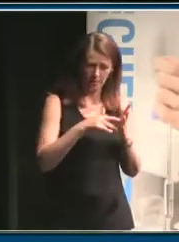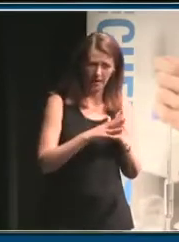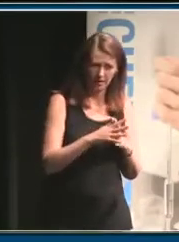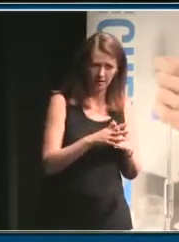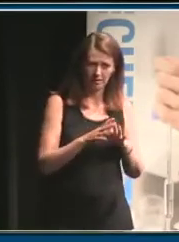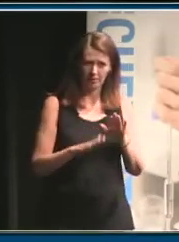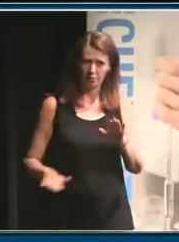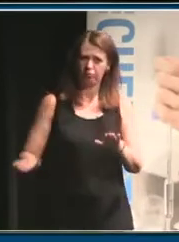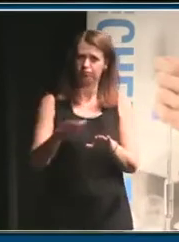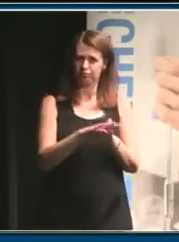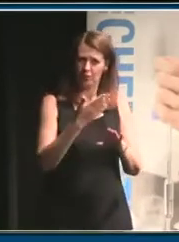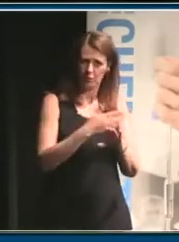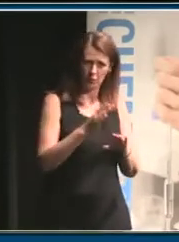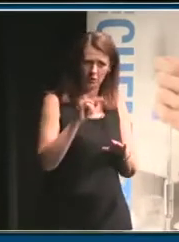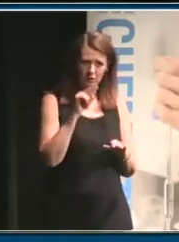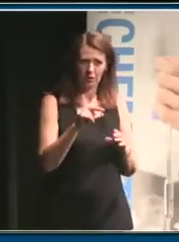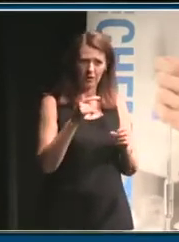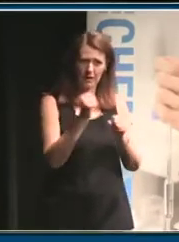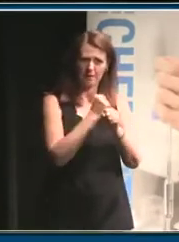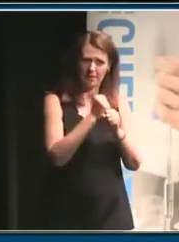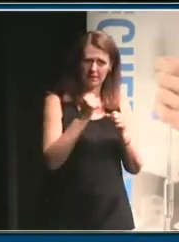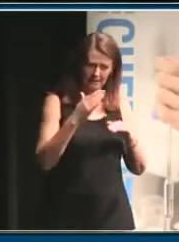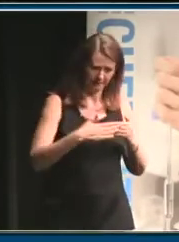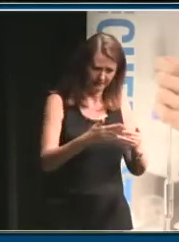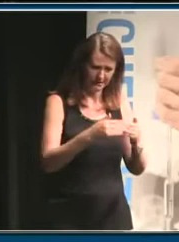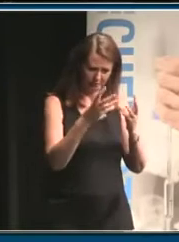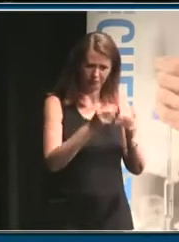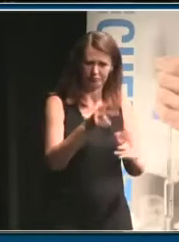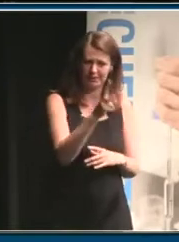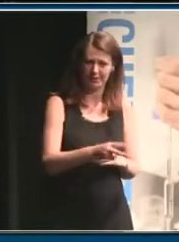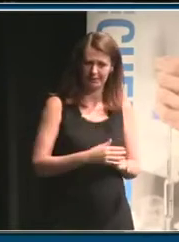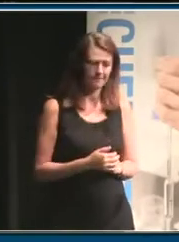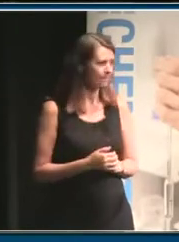behind. Have some additive that magically fixes that. All right? and again from Boston, Bobby Orr,